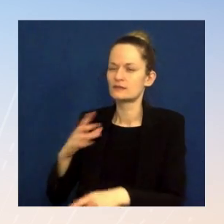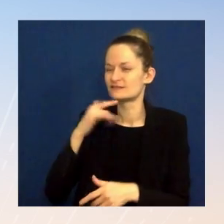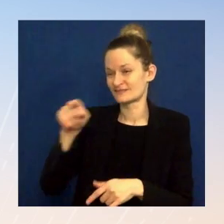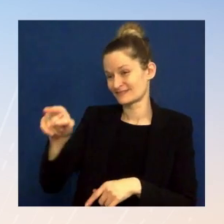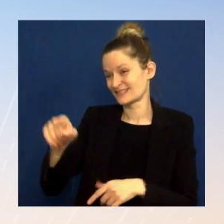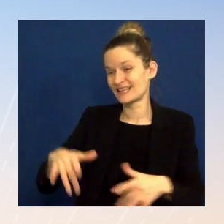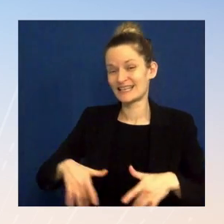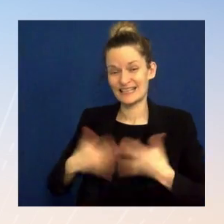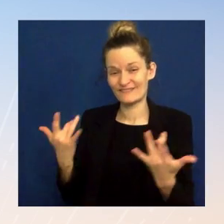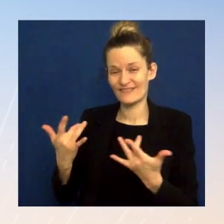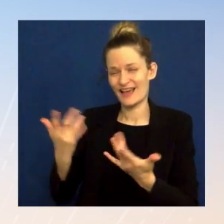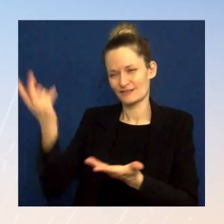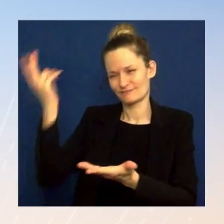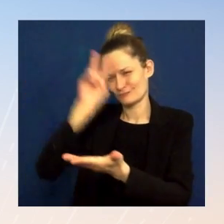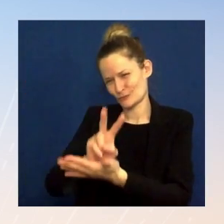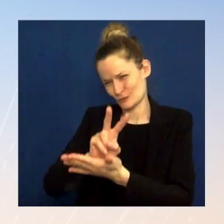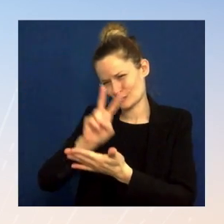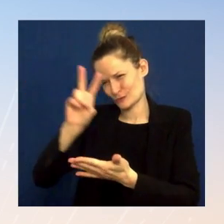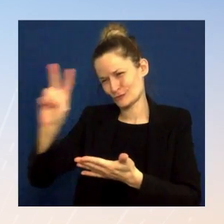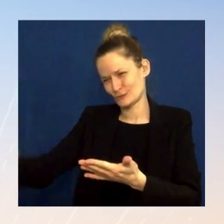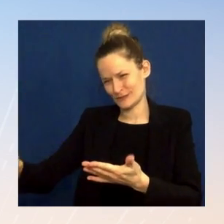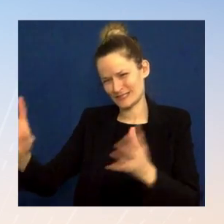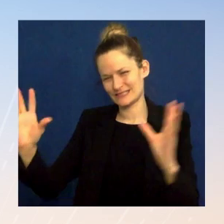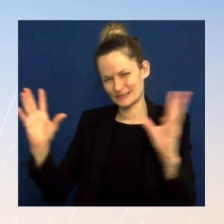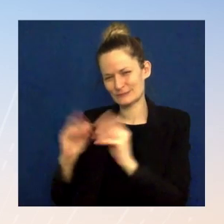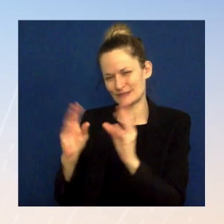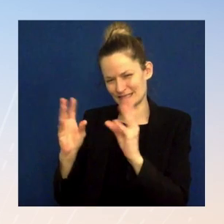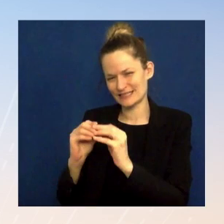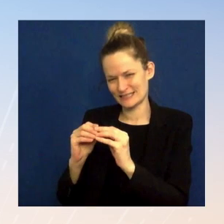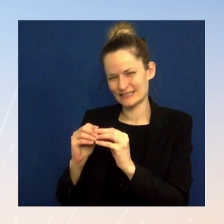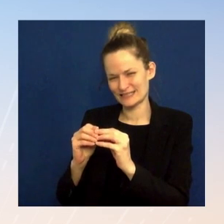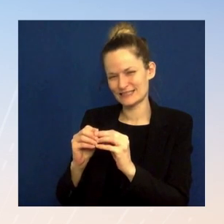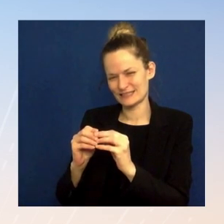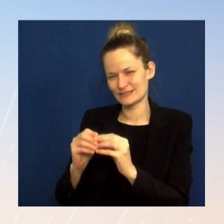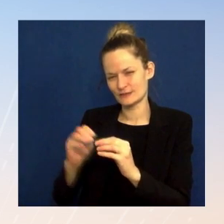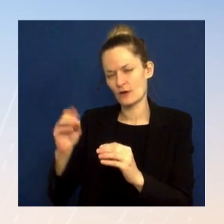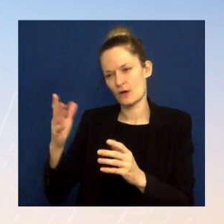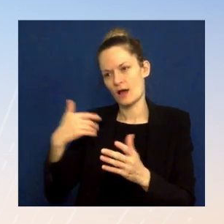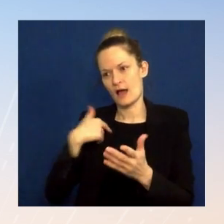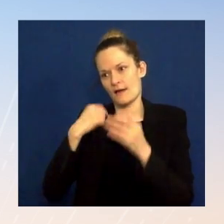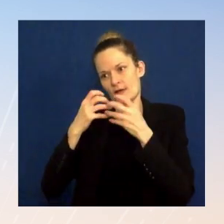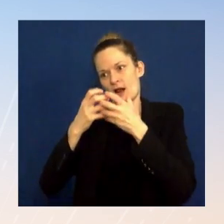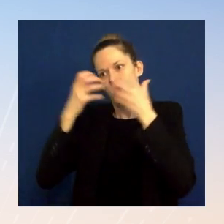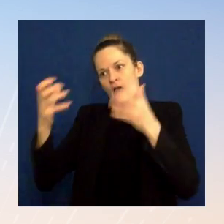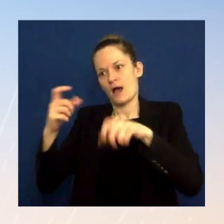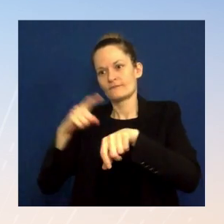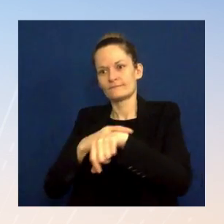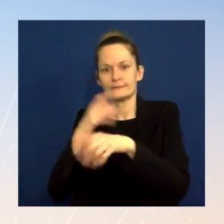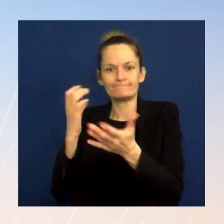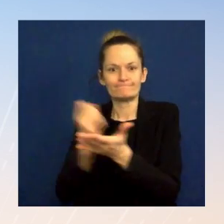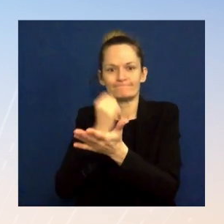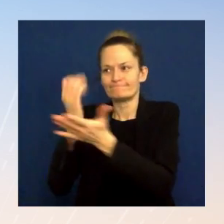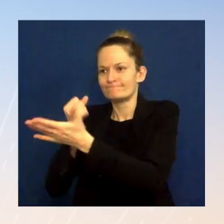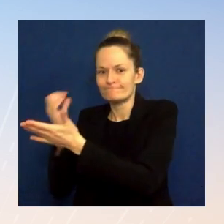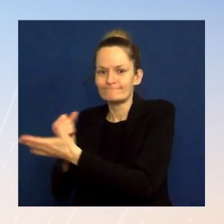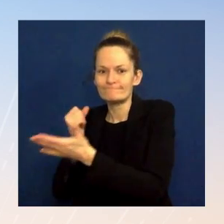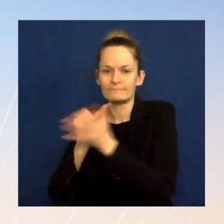for many prominent officials and prominent leaders to speak out about the climate crisis. As you know, it's not typical for Presidents